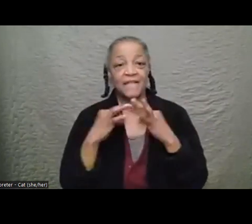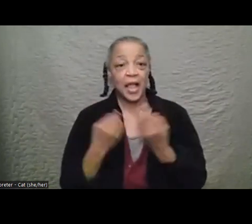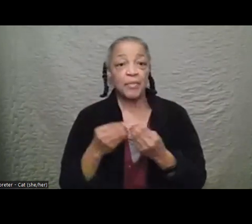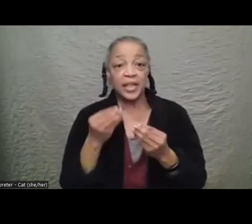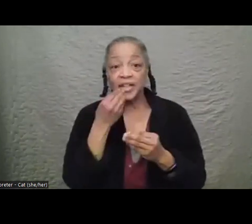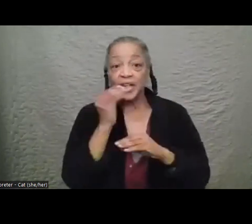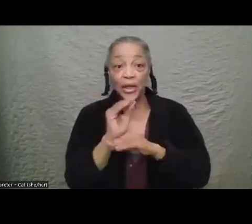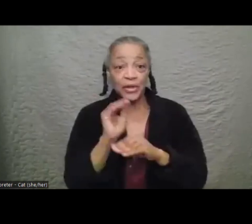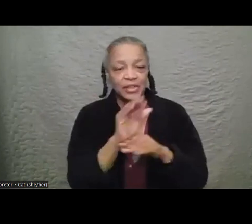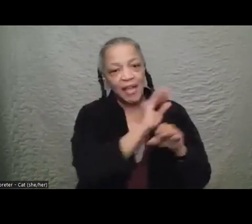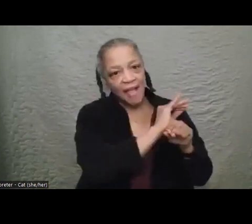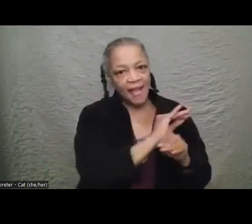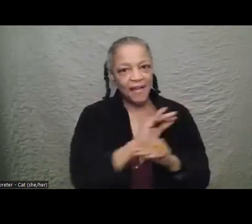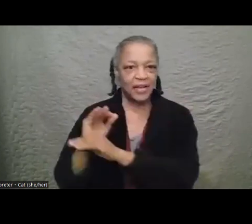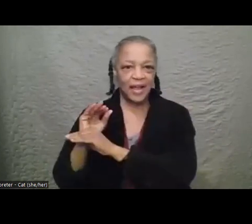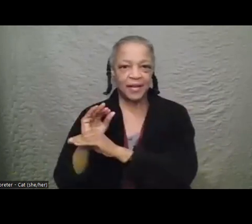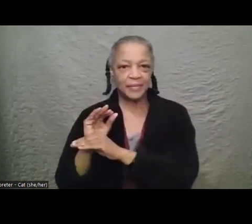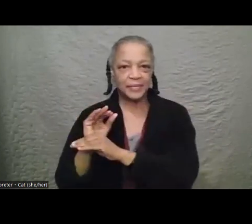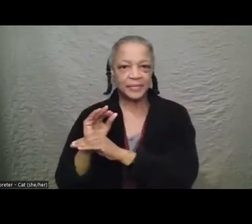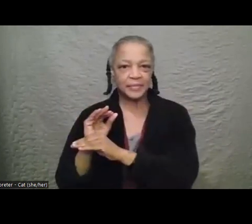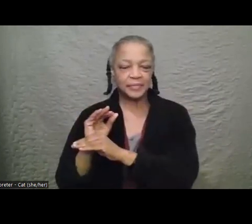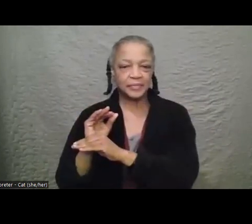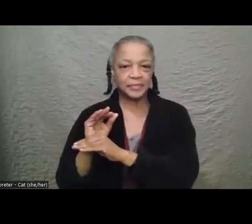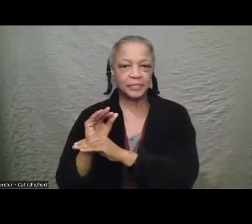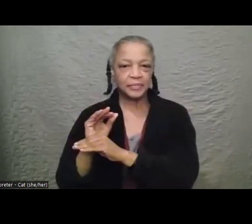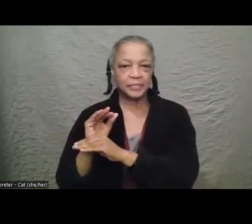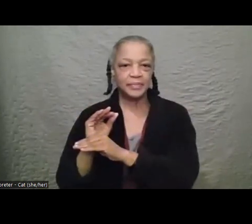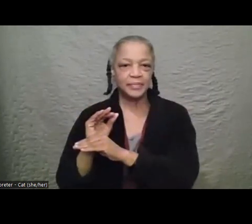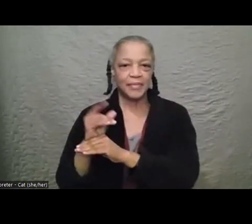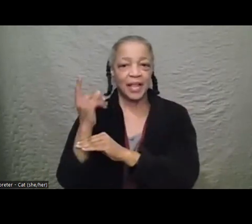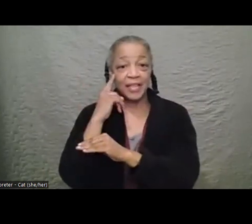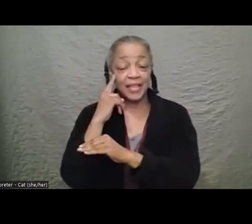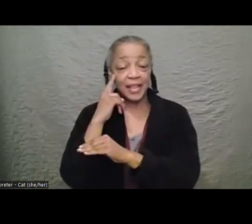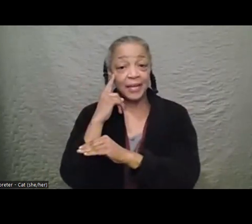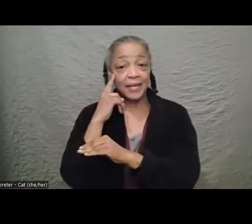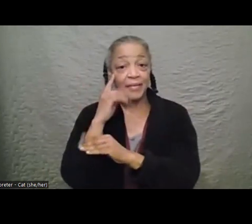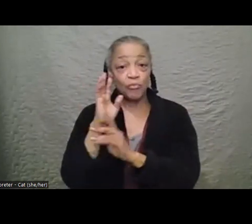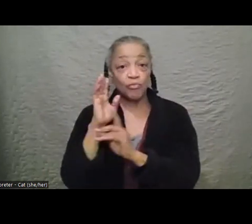night . I think with the speaks to his isolation.